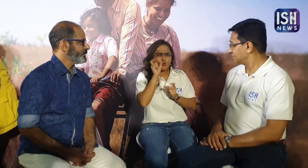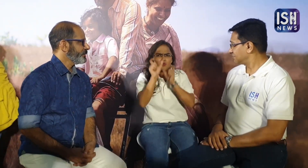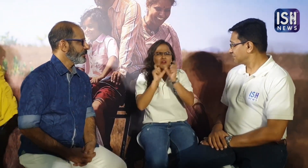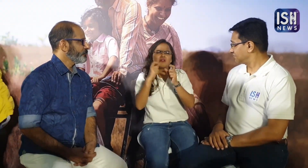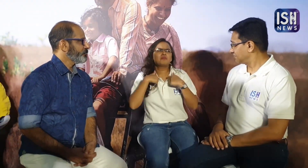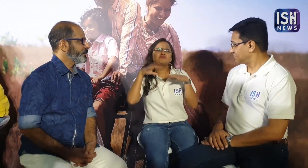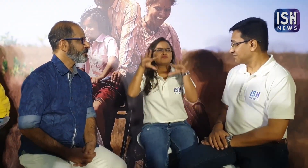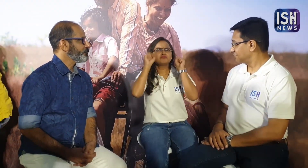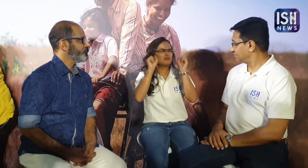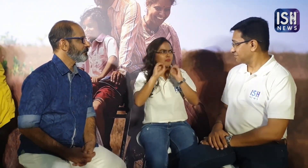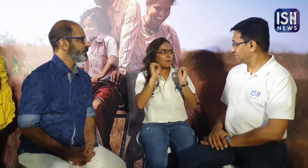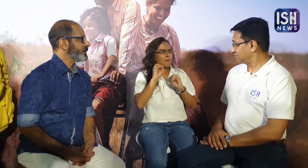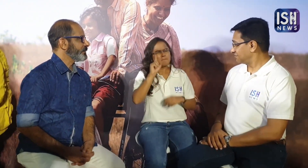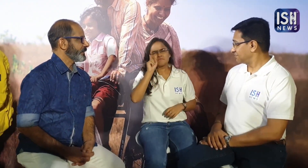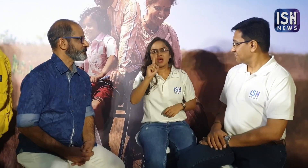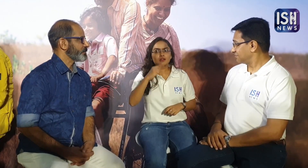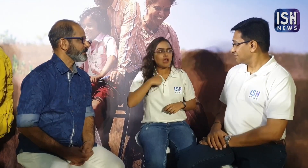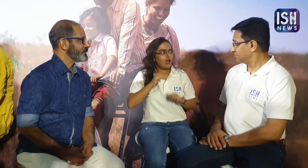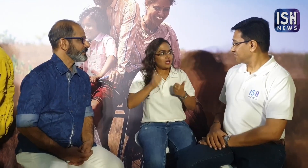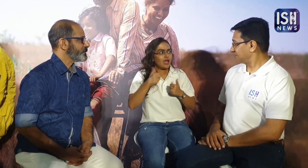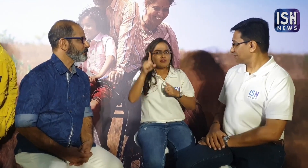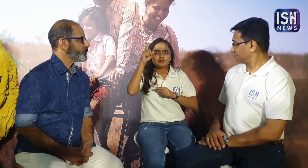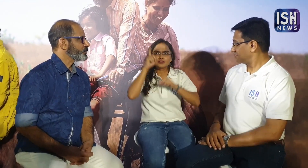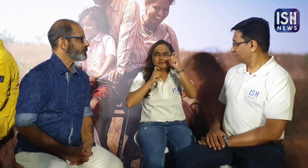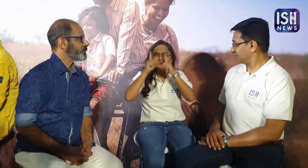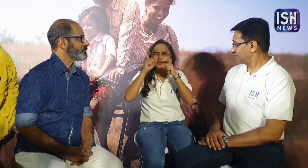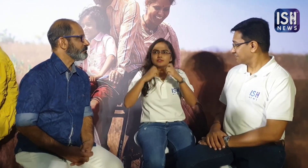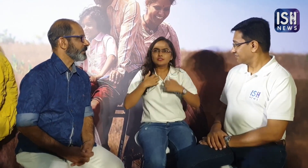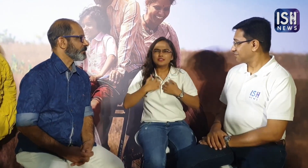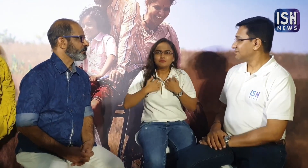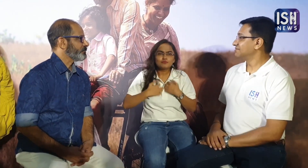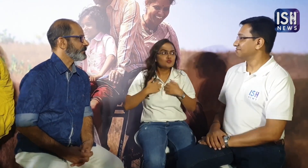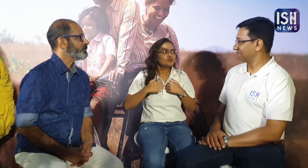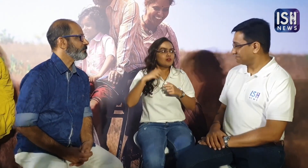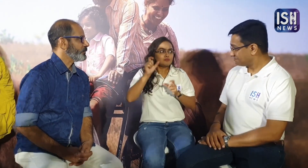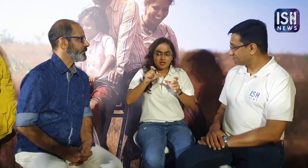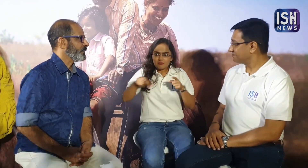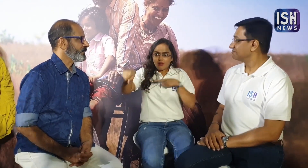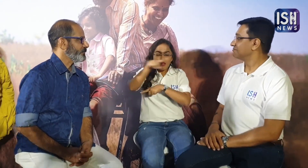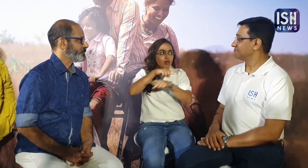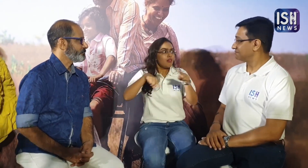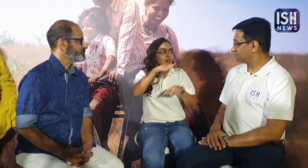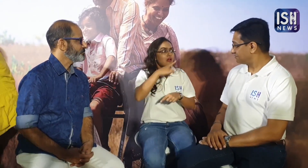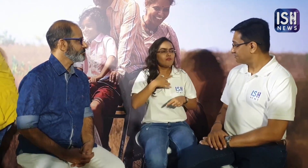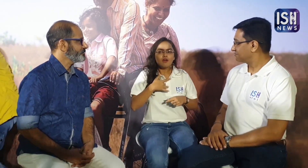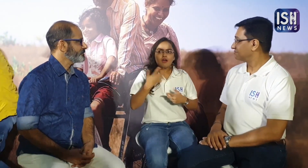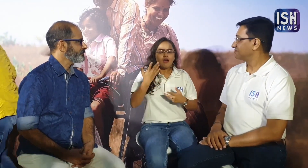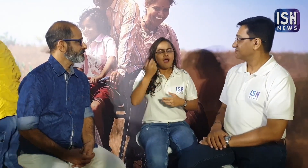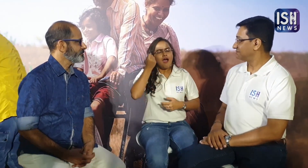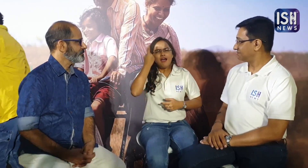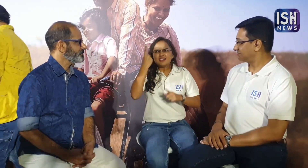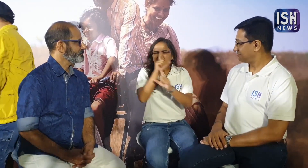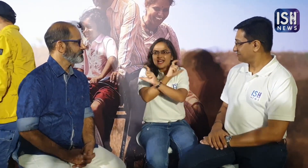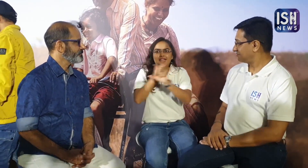But he understood everything by feeling the emotions and expressions of people around him.